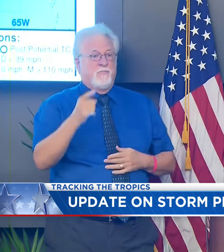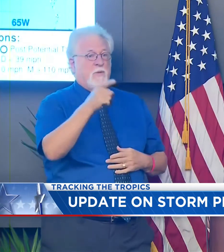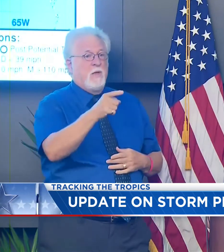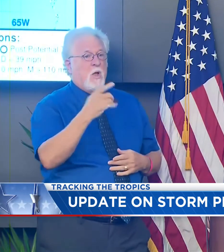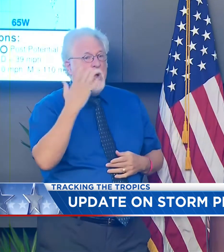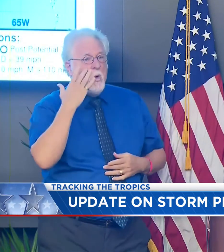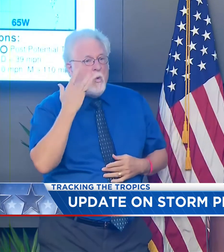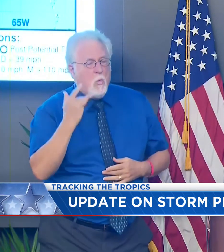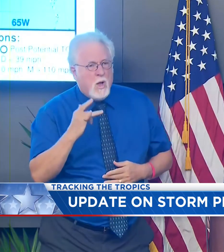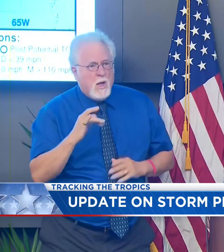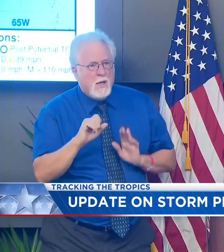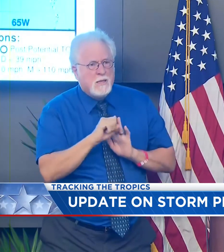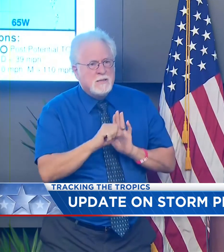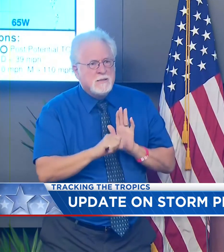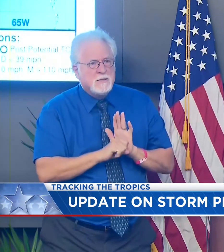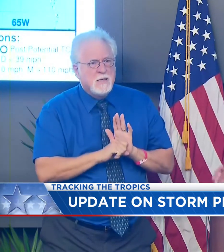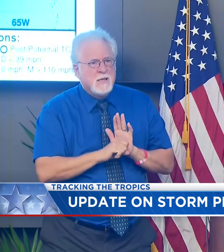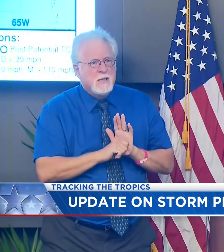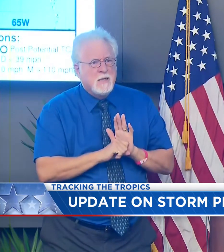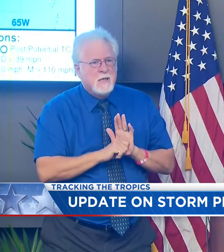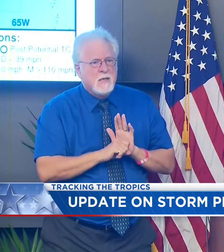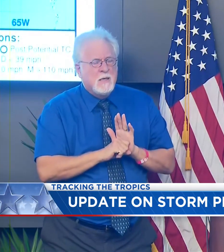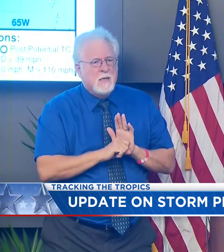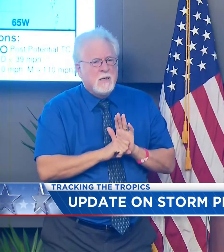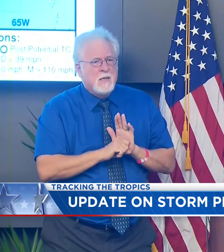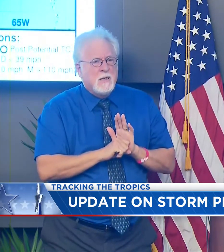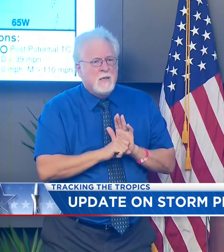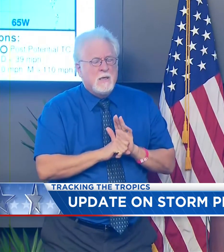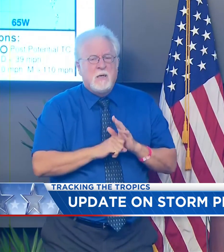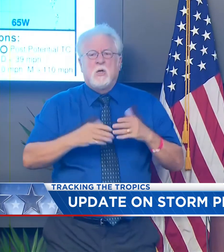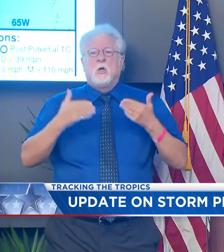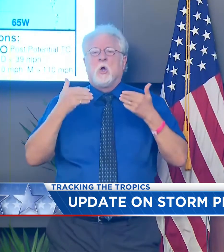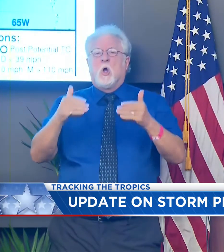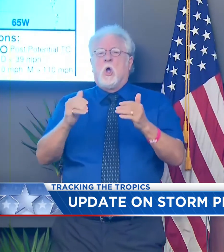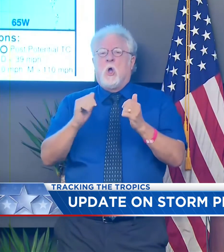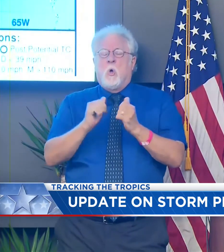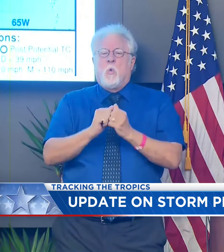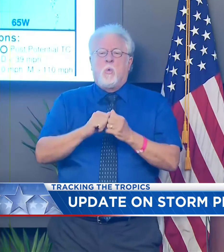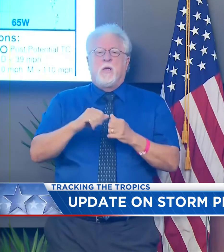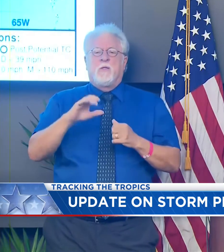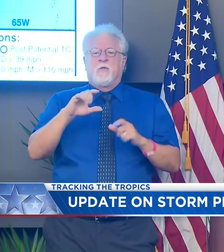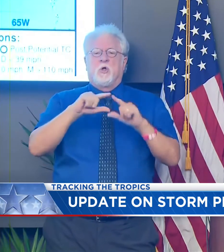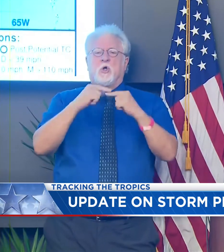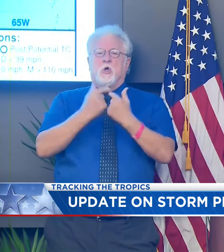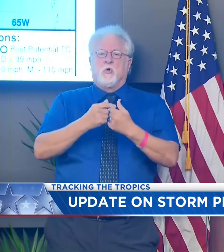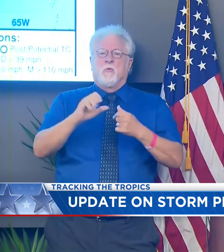OF MAKING AND ANNOUNCING A DECISION ON THAT. I ASK THAT PEOPLE BEAR WITH US ON IT.